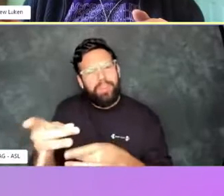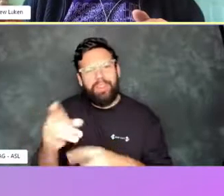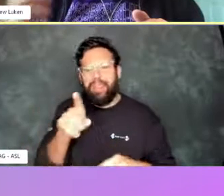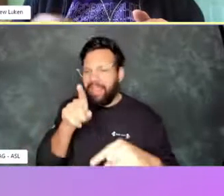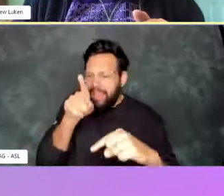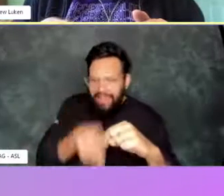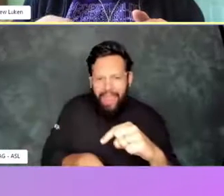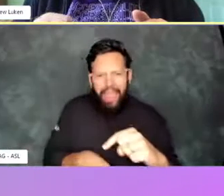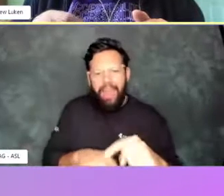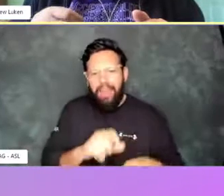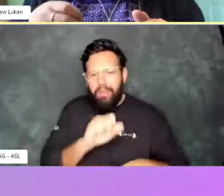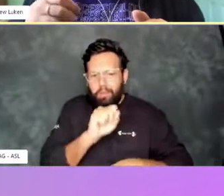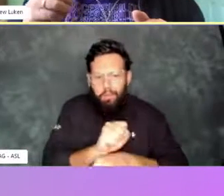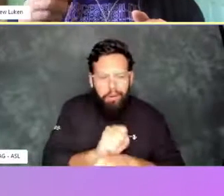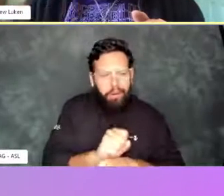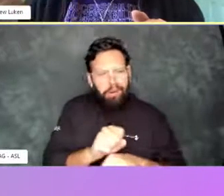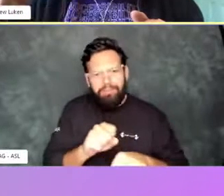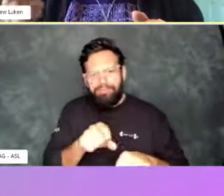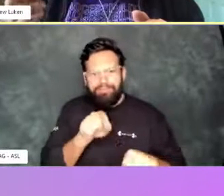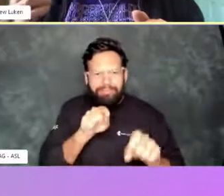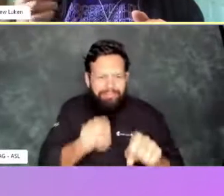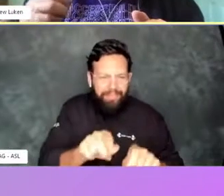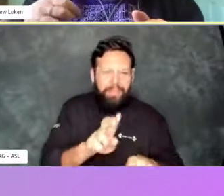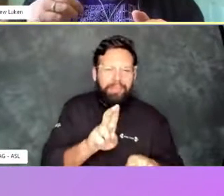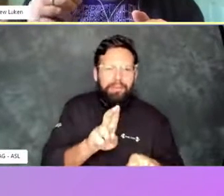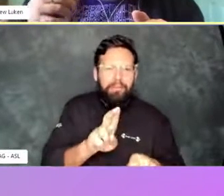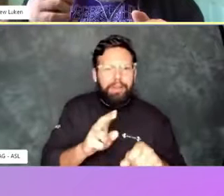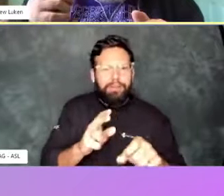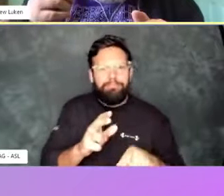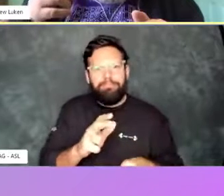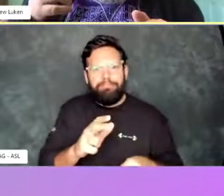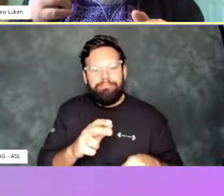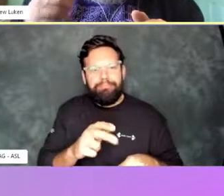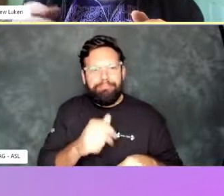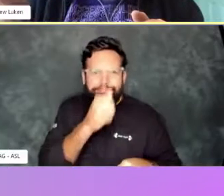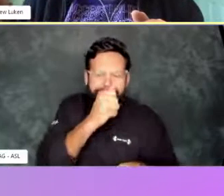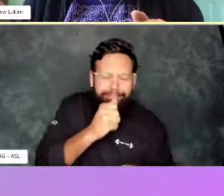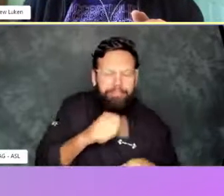functional. We cannot work on a broken product.